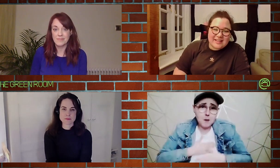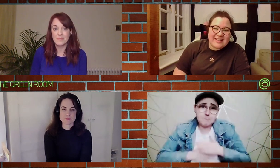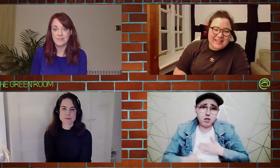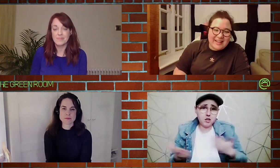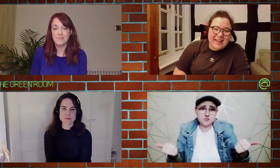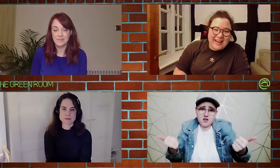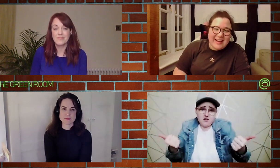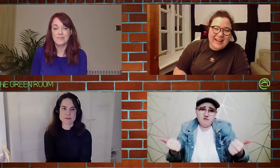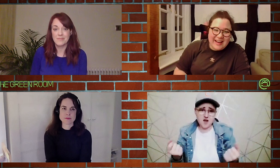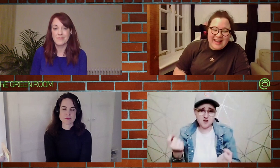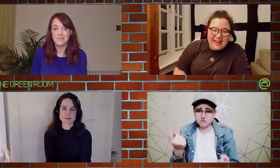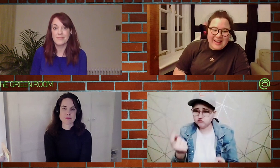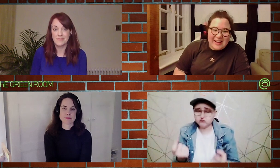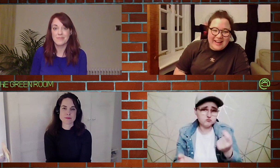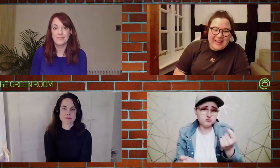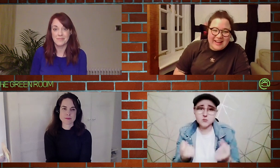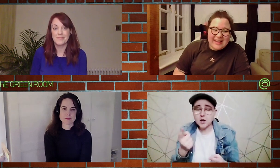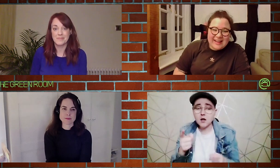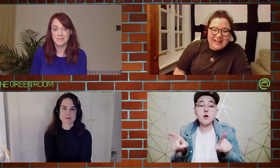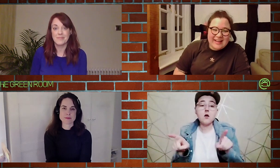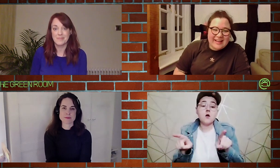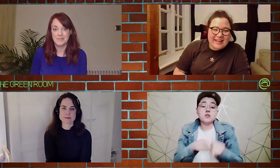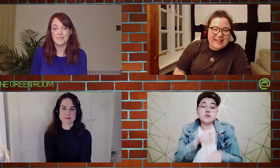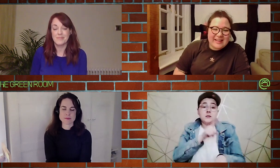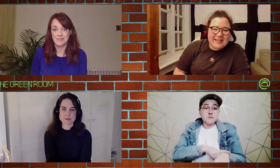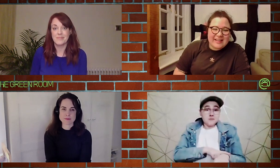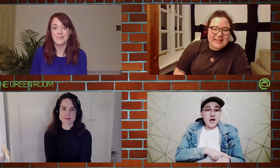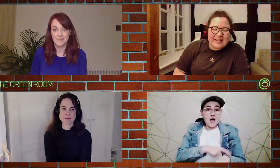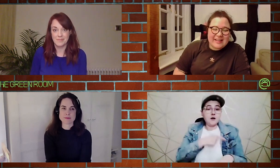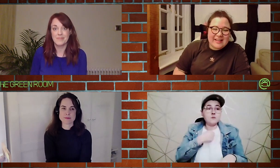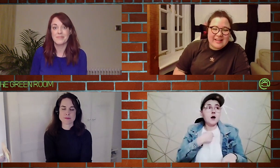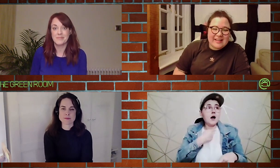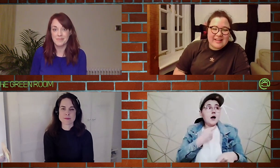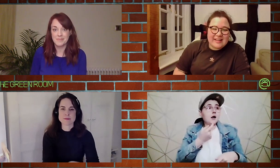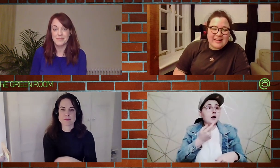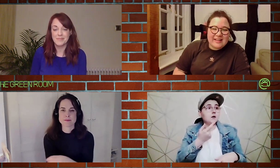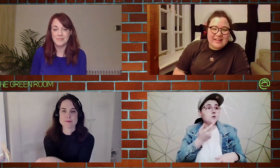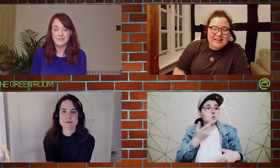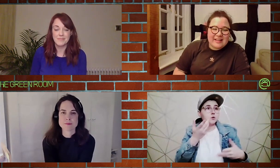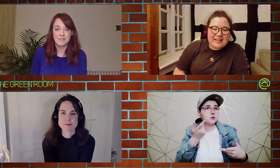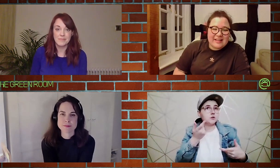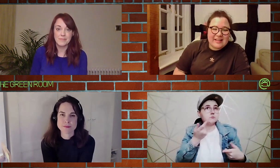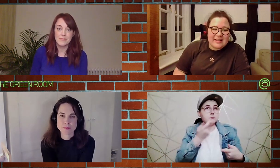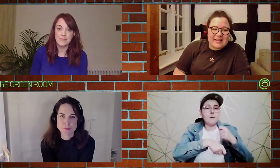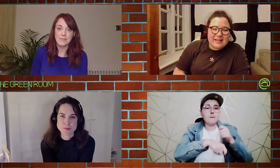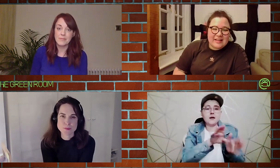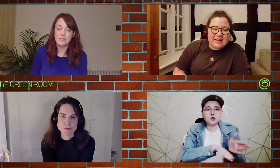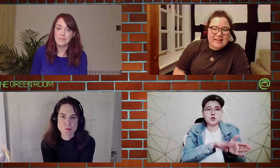with and I had time. I was patient about that I wasn't in any great rush.